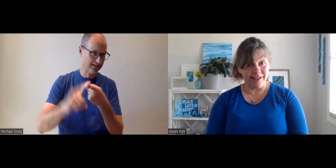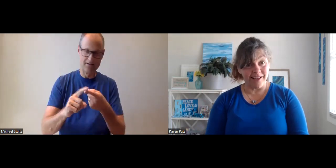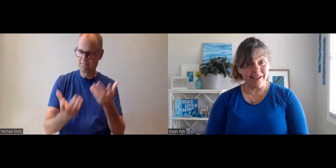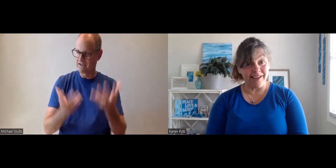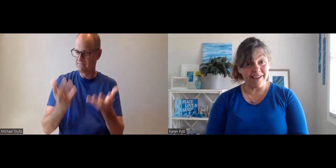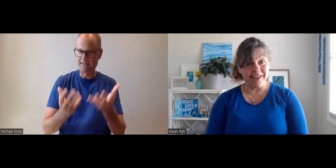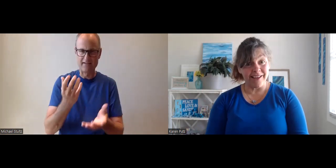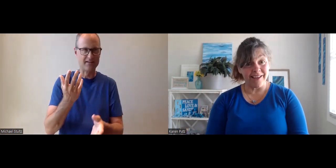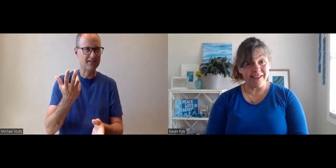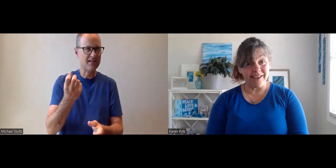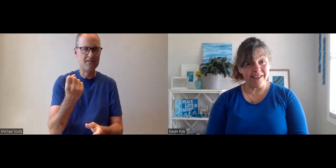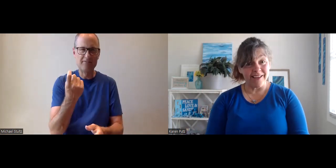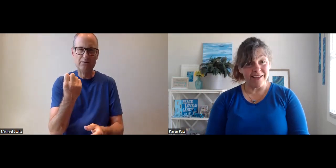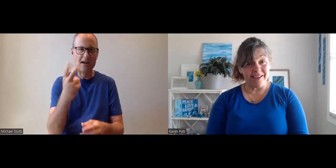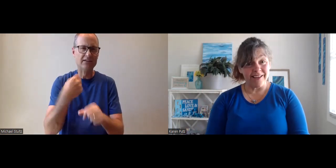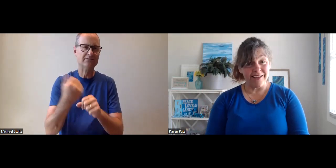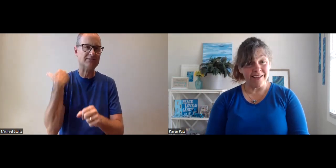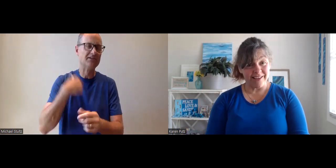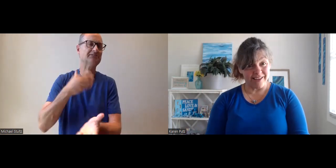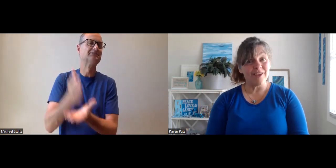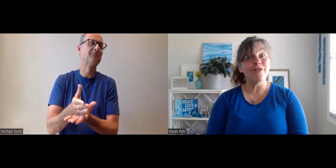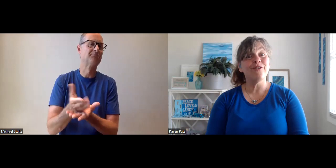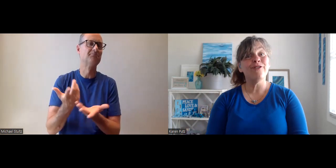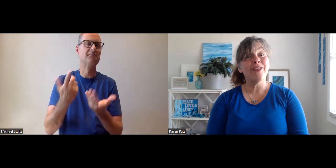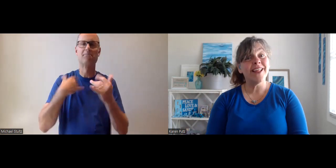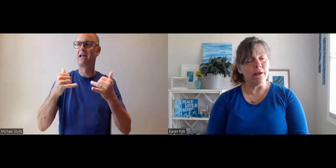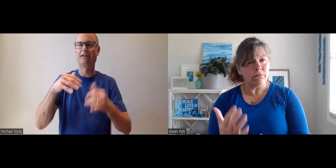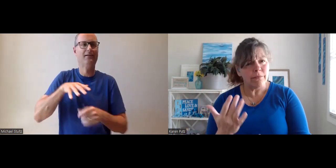I stayed at Gallaudet and played basketball for about 10 to 11 years